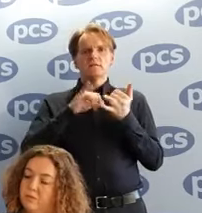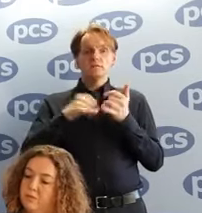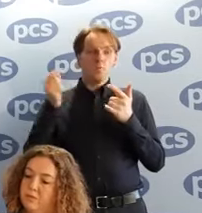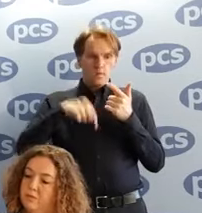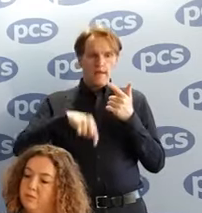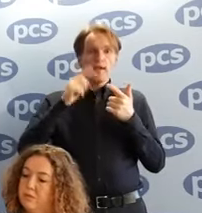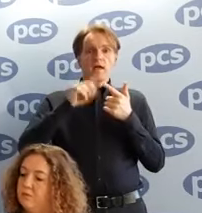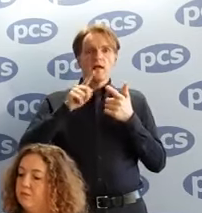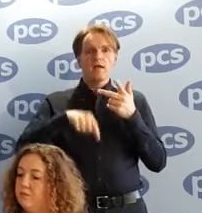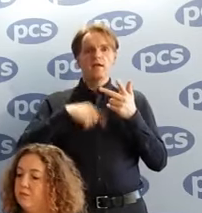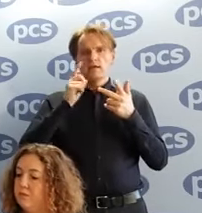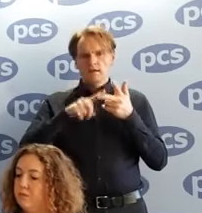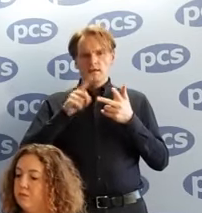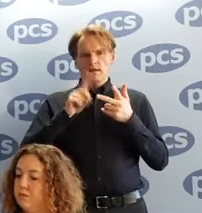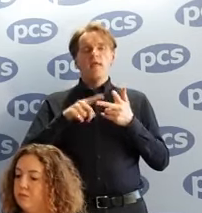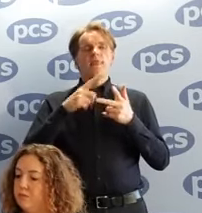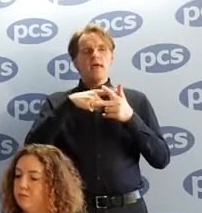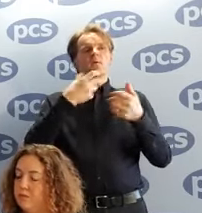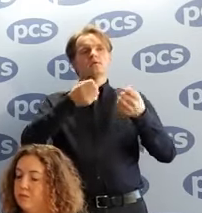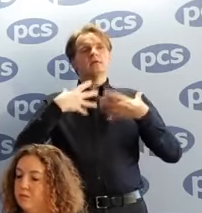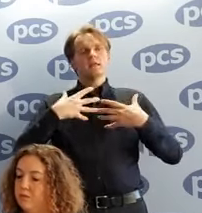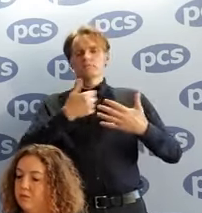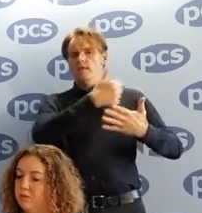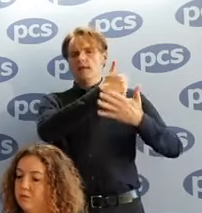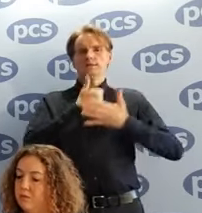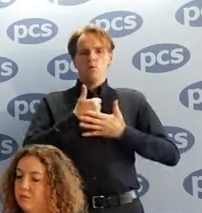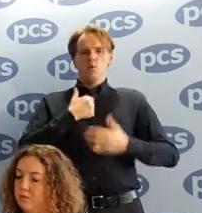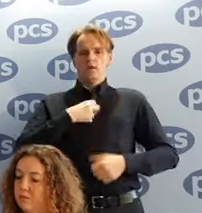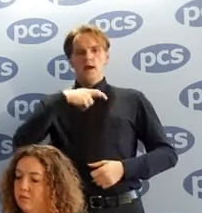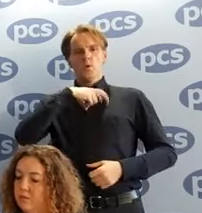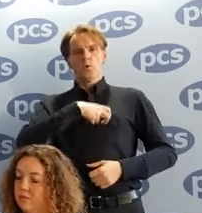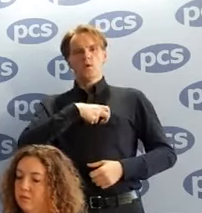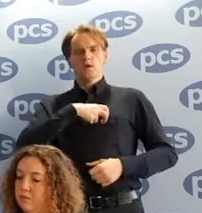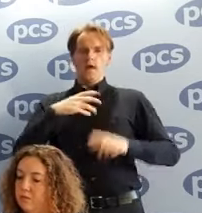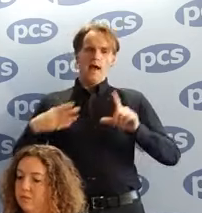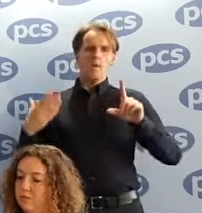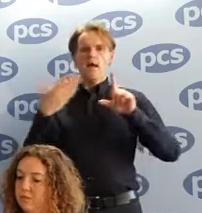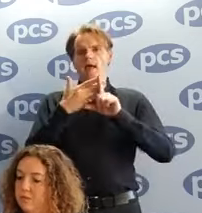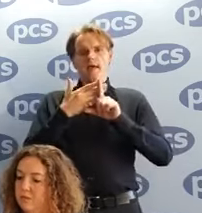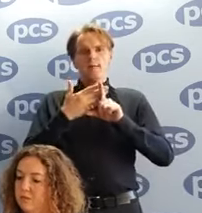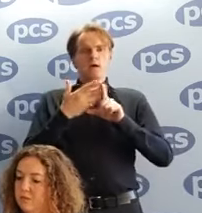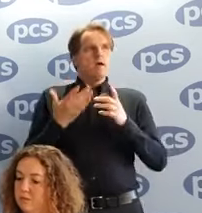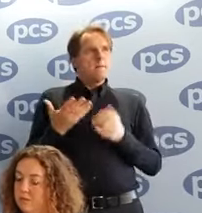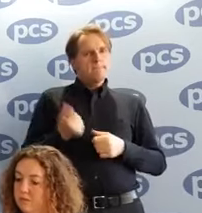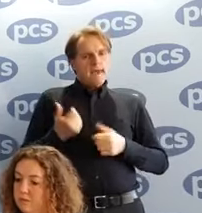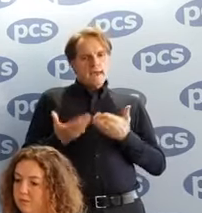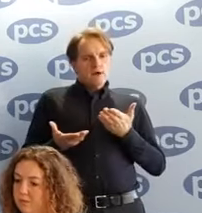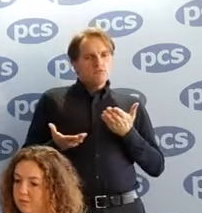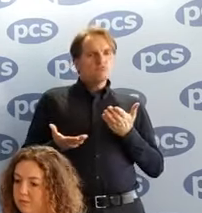will tell our conference that they fully support our union's aim to get above inflation pay rises for hard working public sector workers.